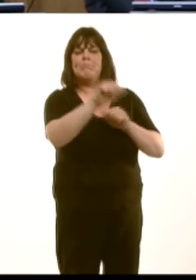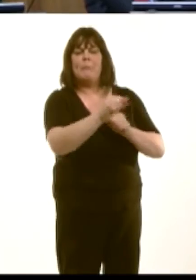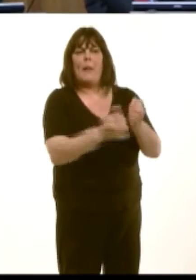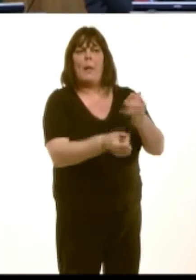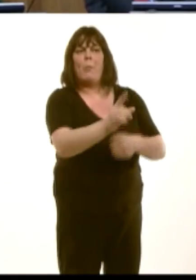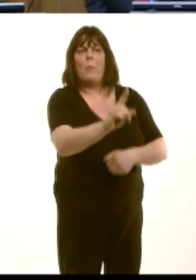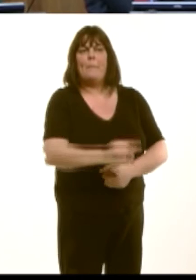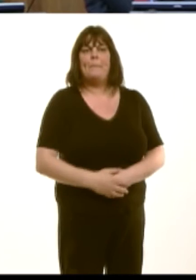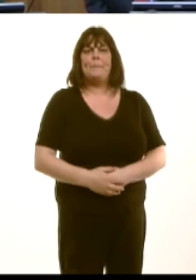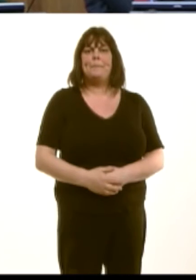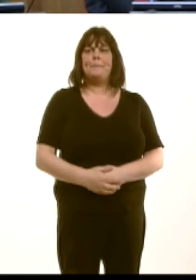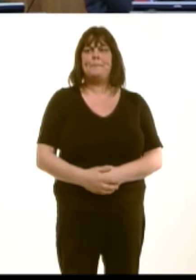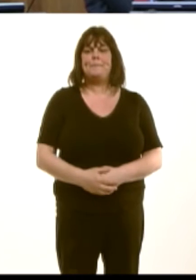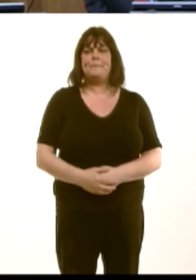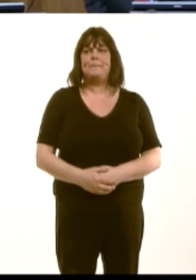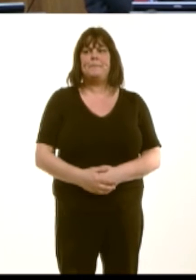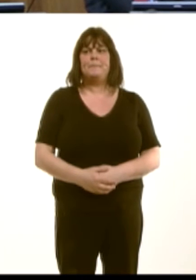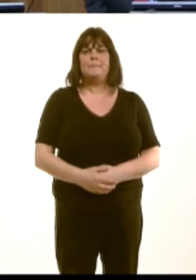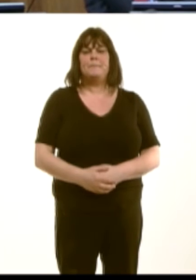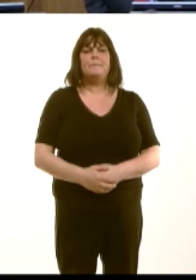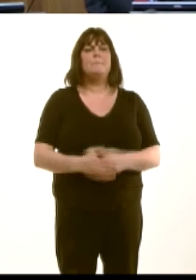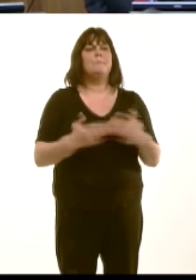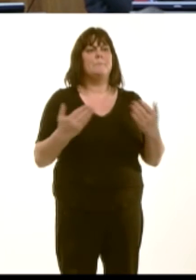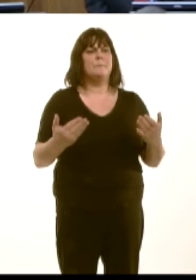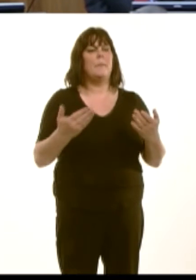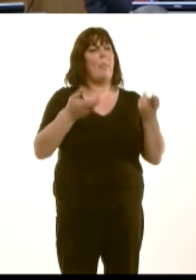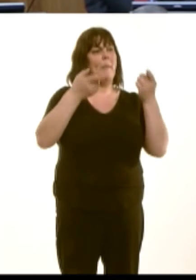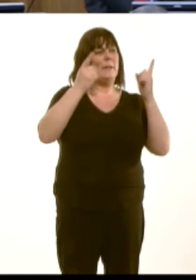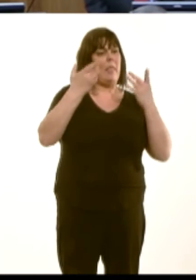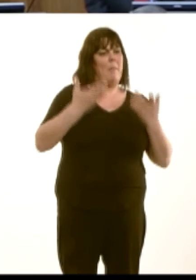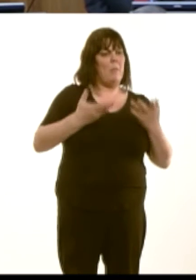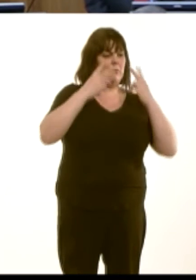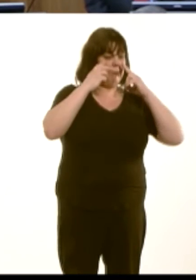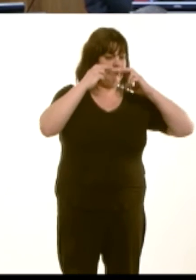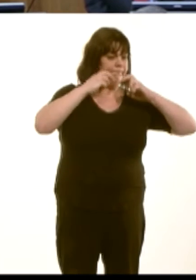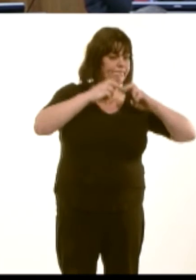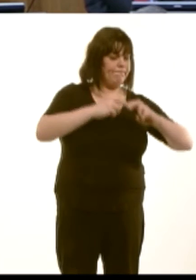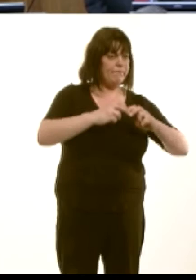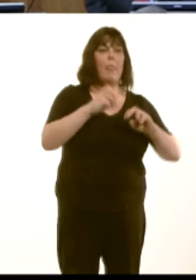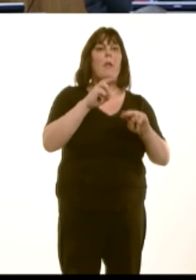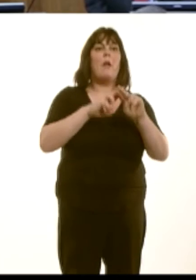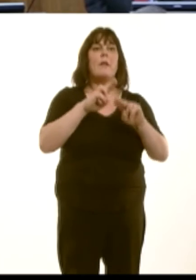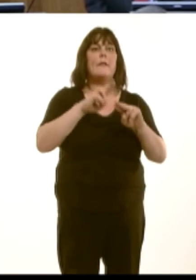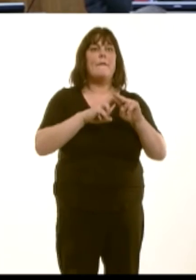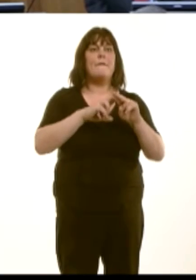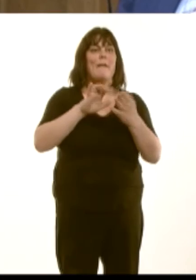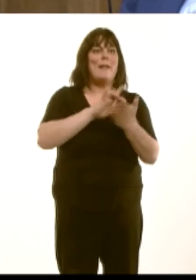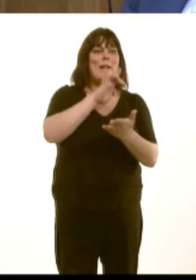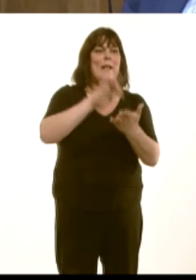Carwyn Jones: Well, I can say that the Minister, at the moment, is considering the findings of the Cardiff capital region metro report.